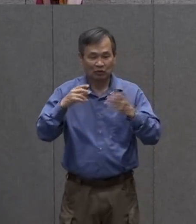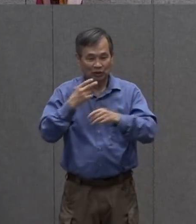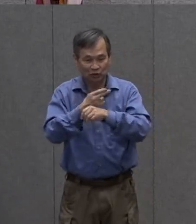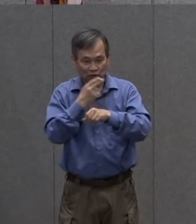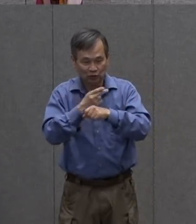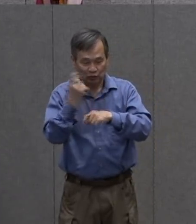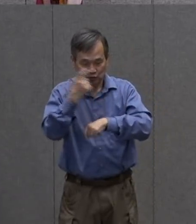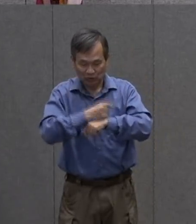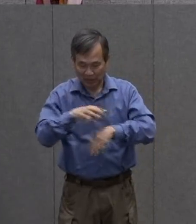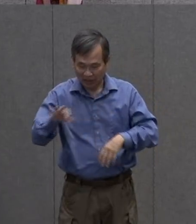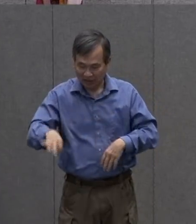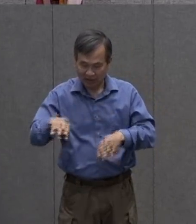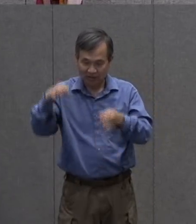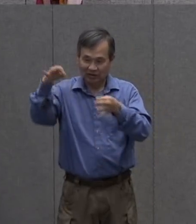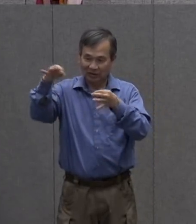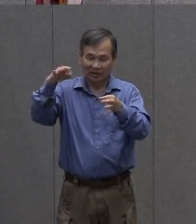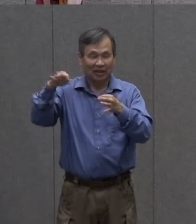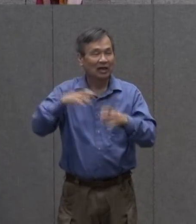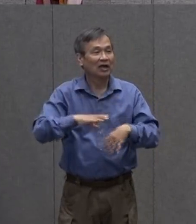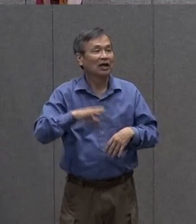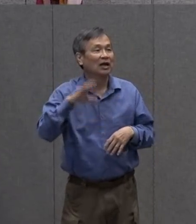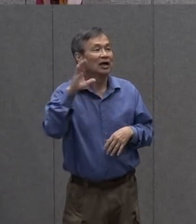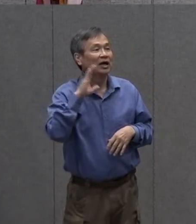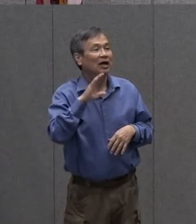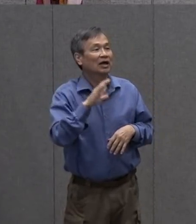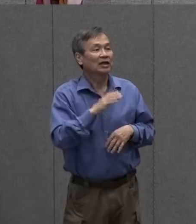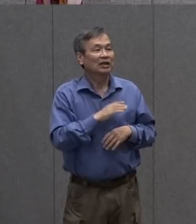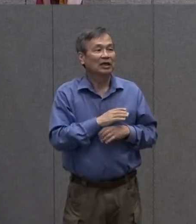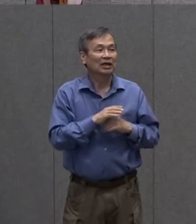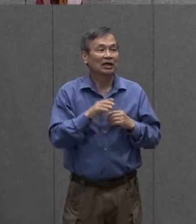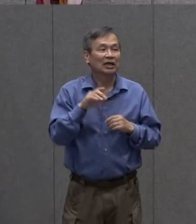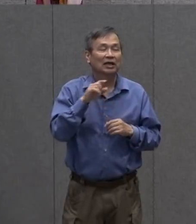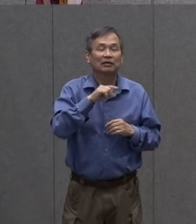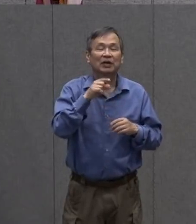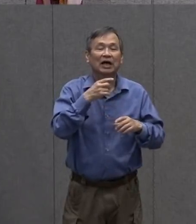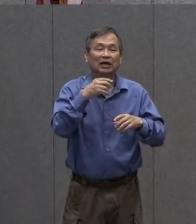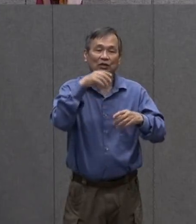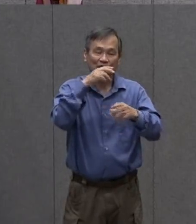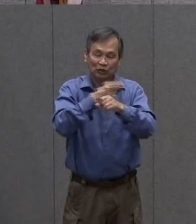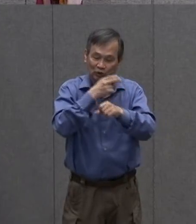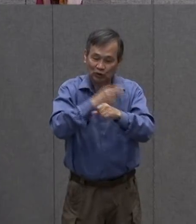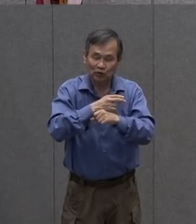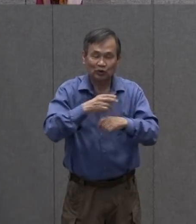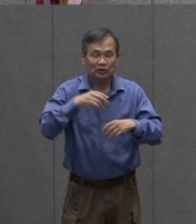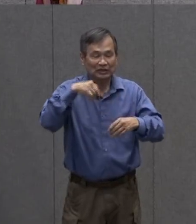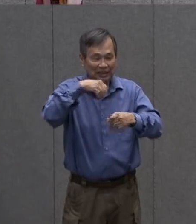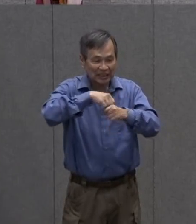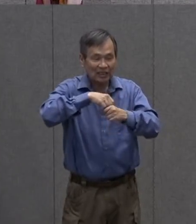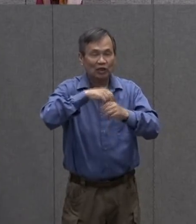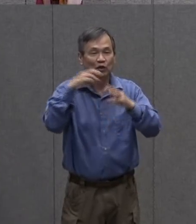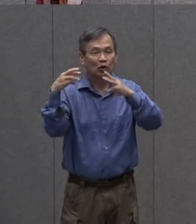was as an air filter in GI's gas masks during World War I.